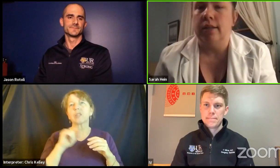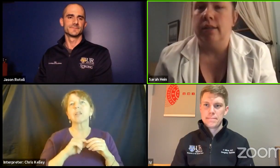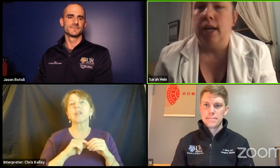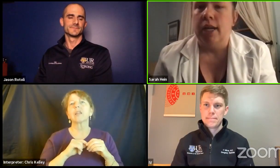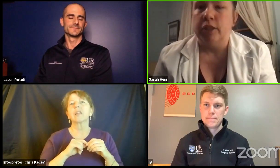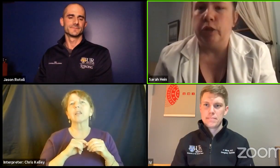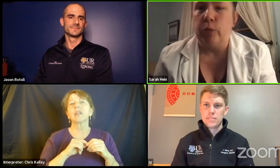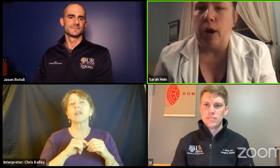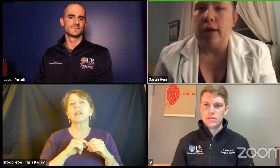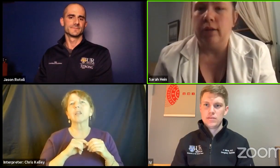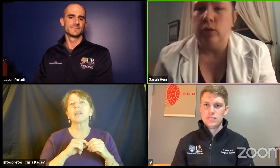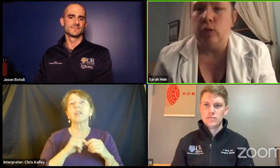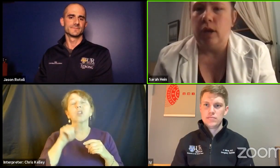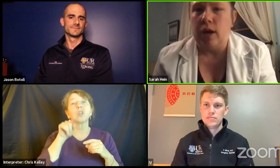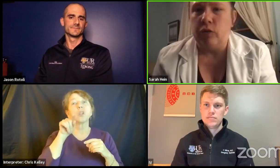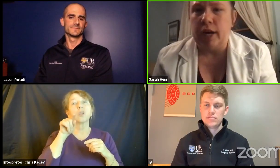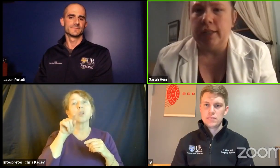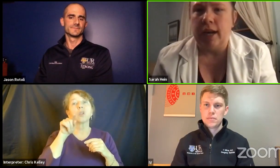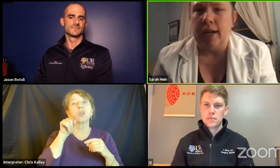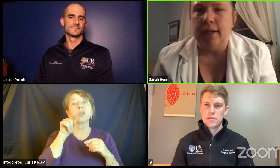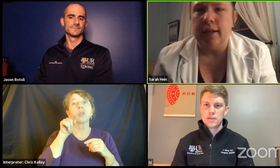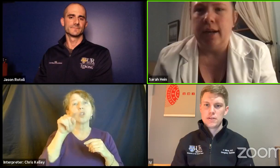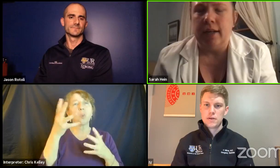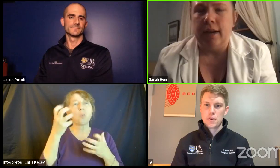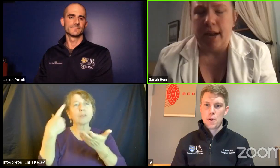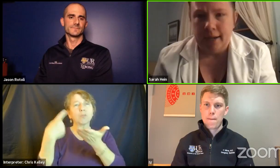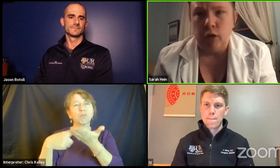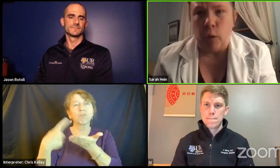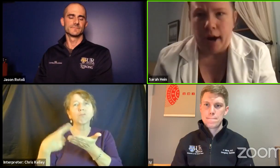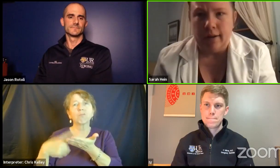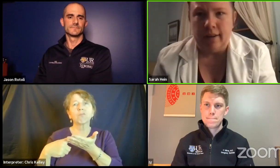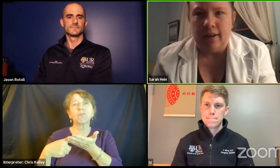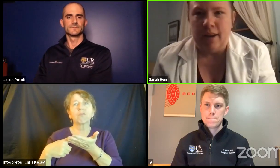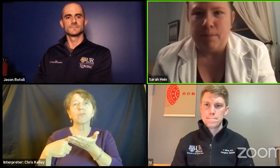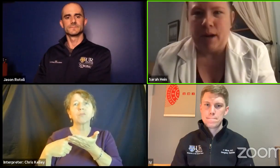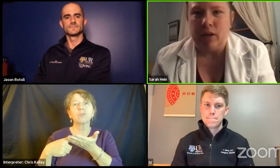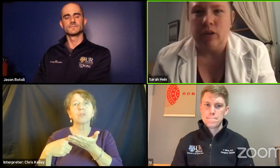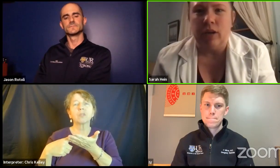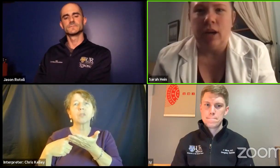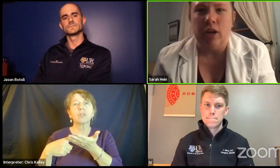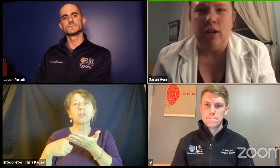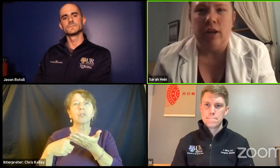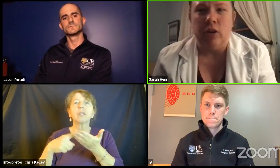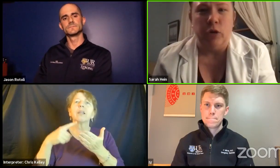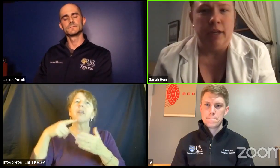the emergency room at this point COVID -- does not allow any visitors.